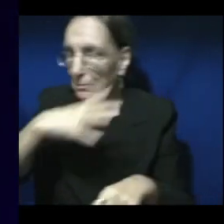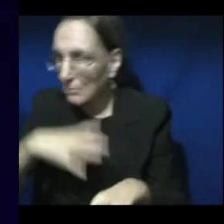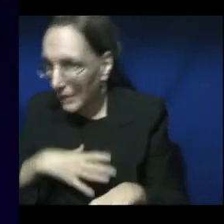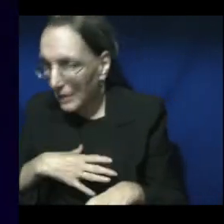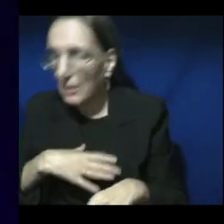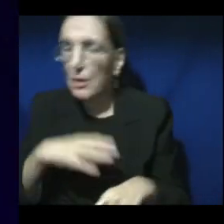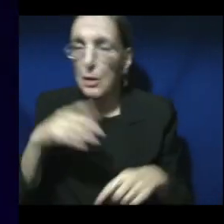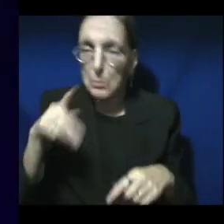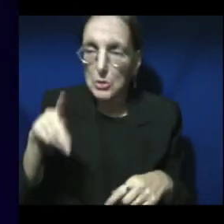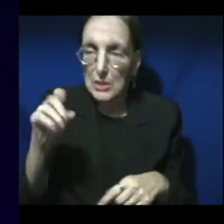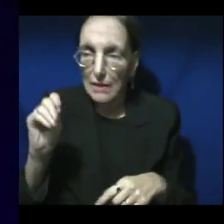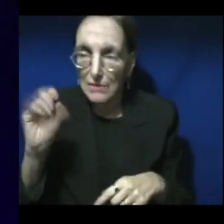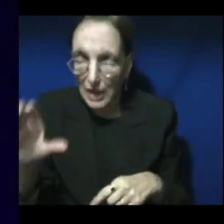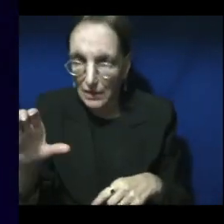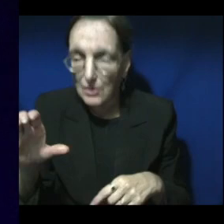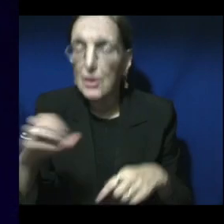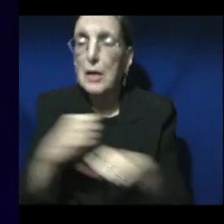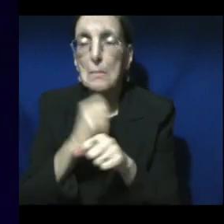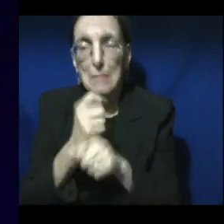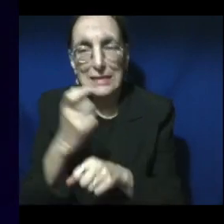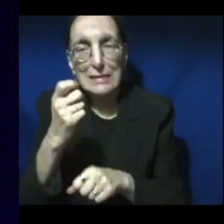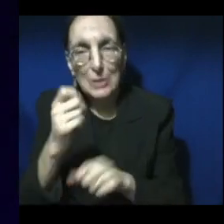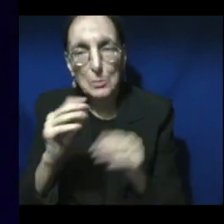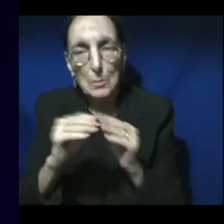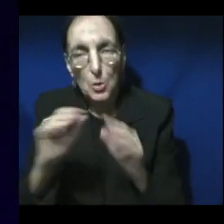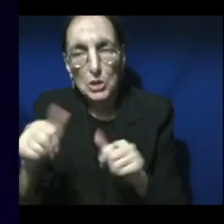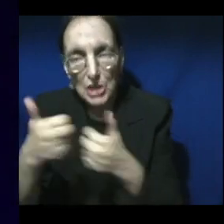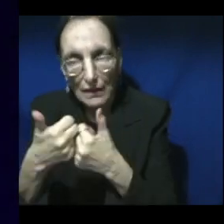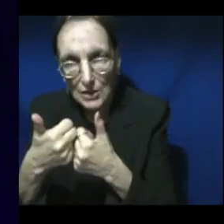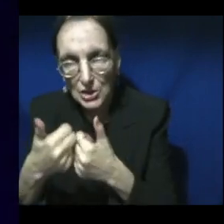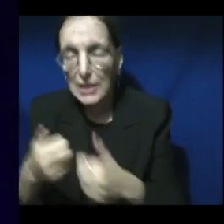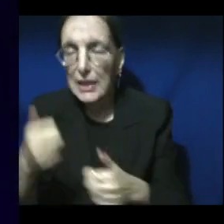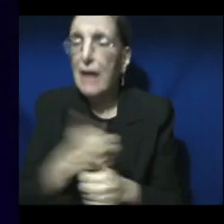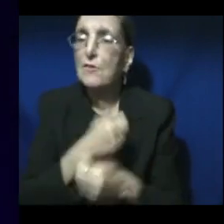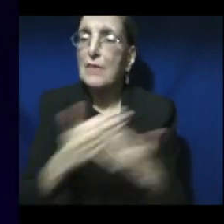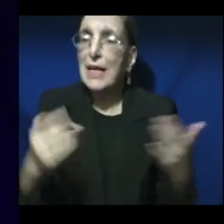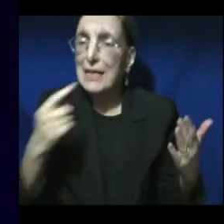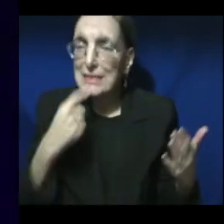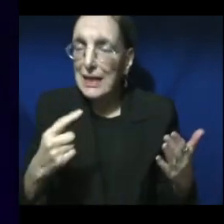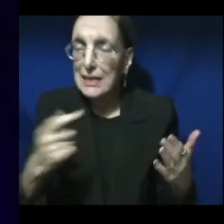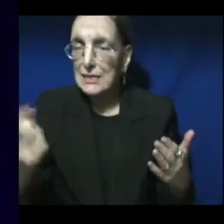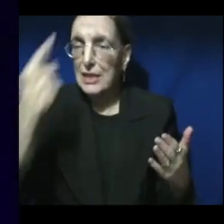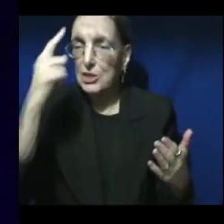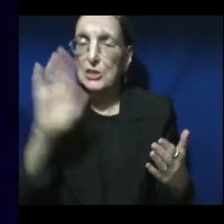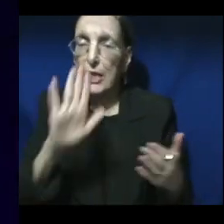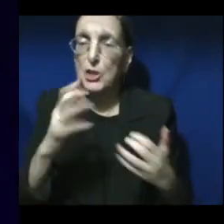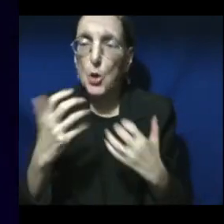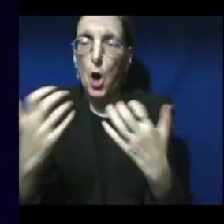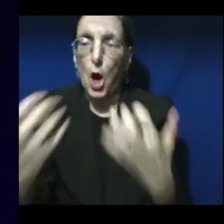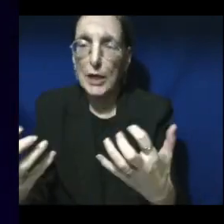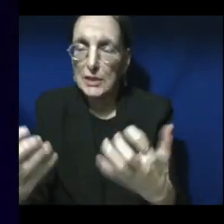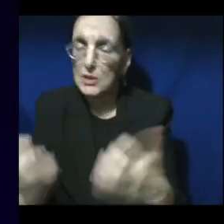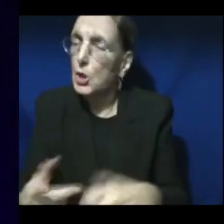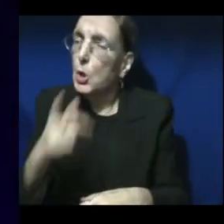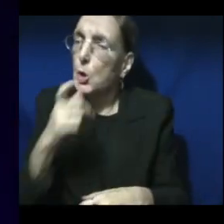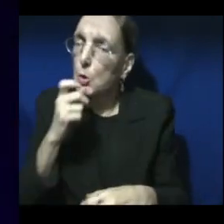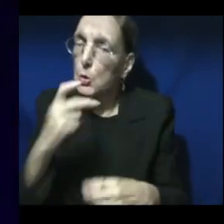I think everything I’ve said is about understanding your audience, right, in some way, shape, or for. The same words will make you seem certain and confident regardless of who